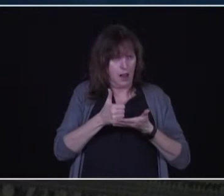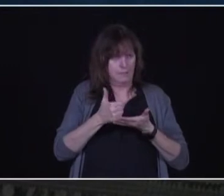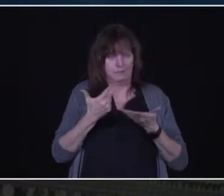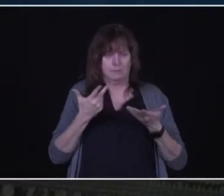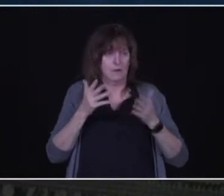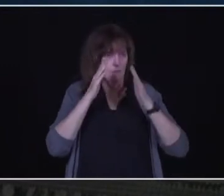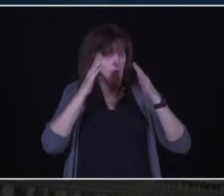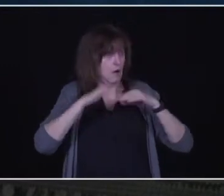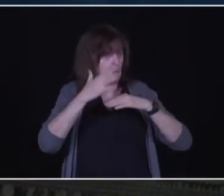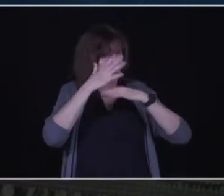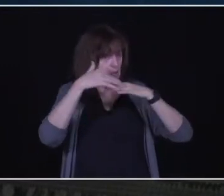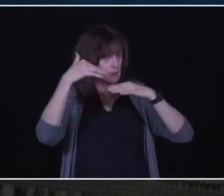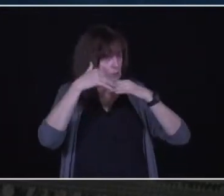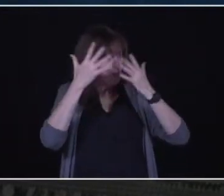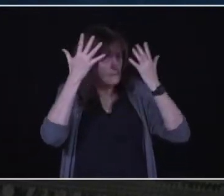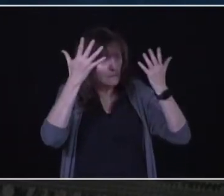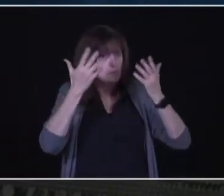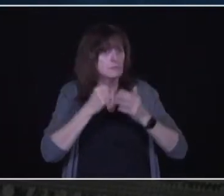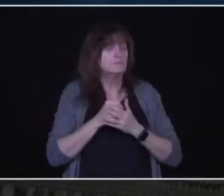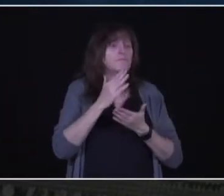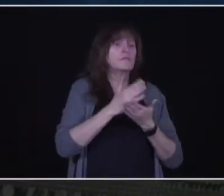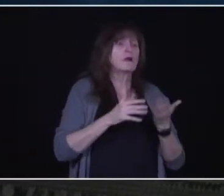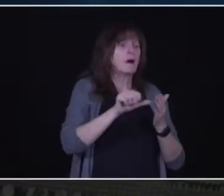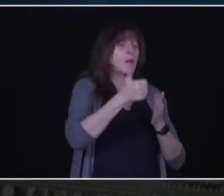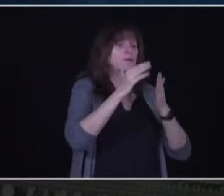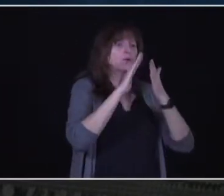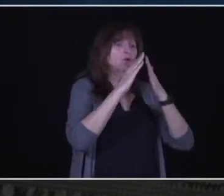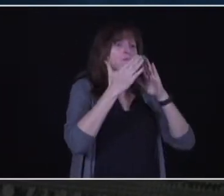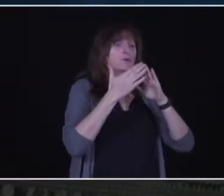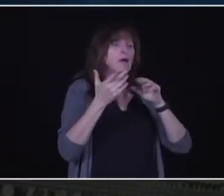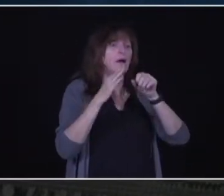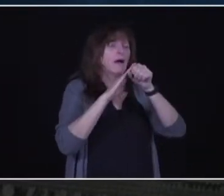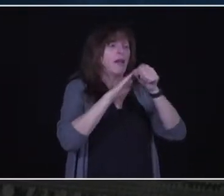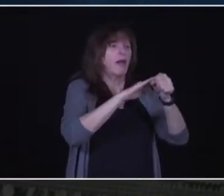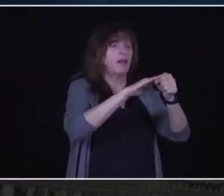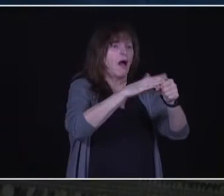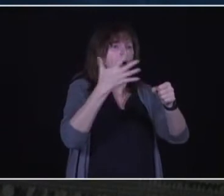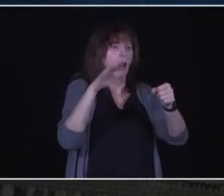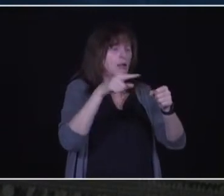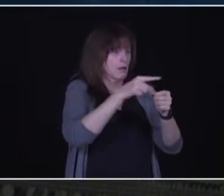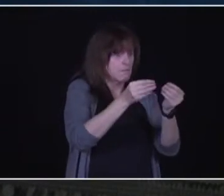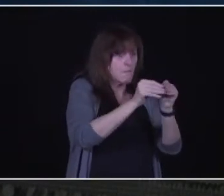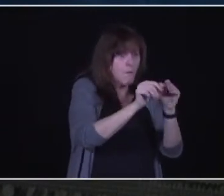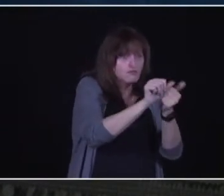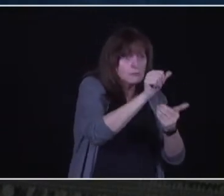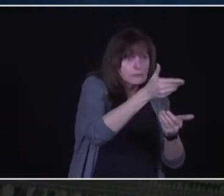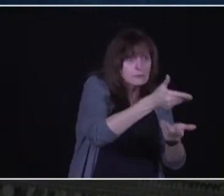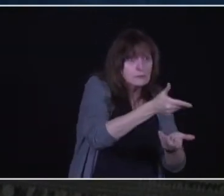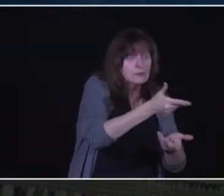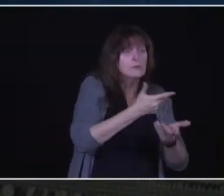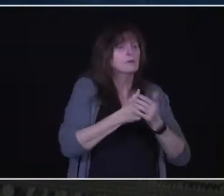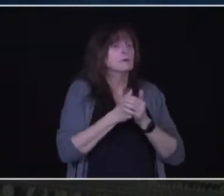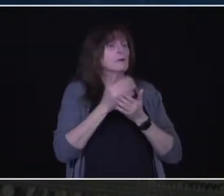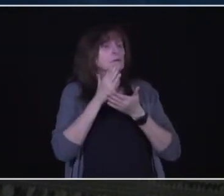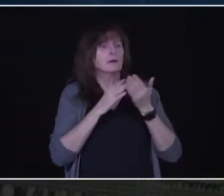do we have to focus more on indigenous youth? Our certain racialized communities more at risk? Are certain parts of the Ontario population